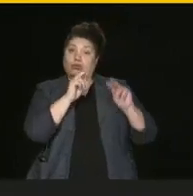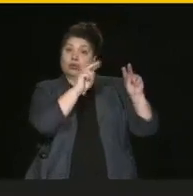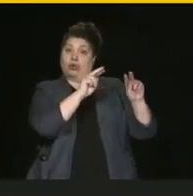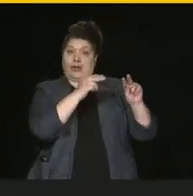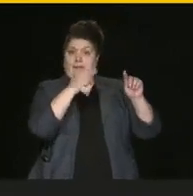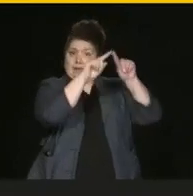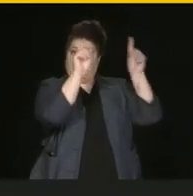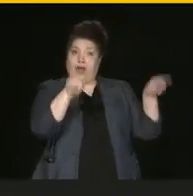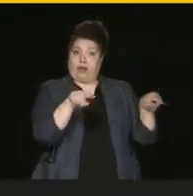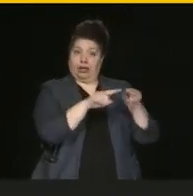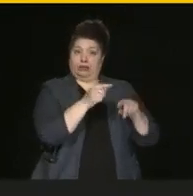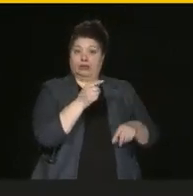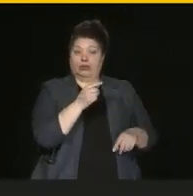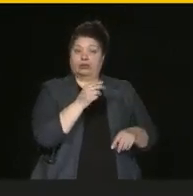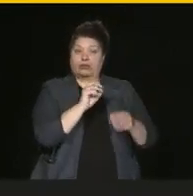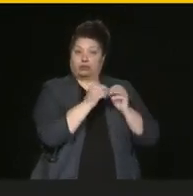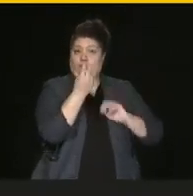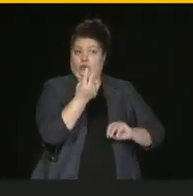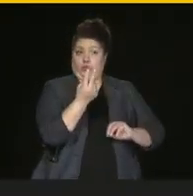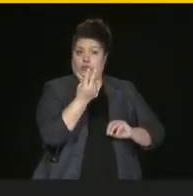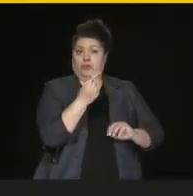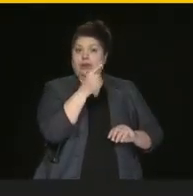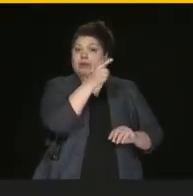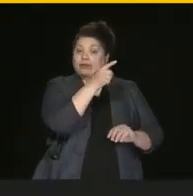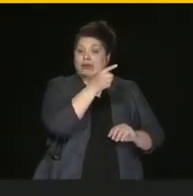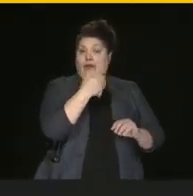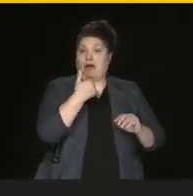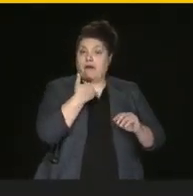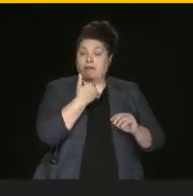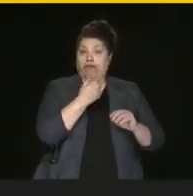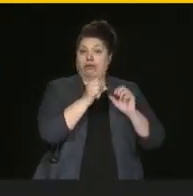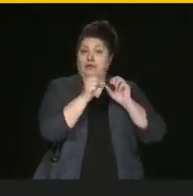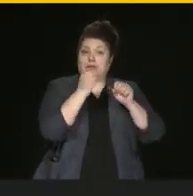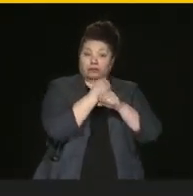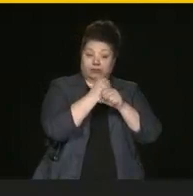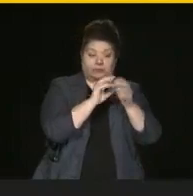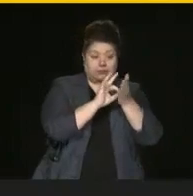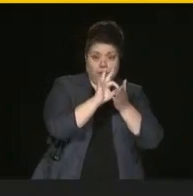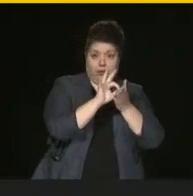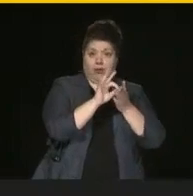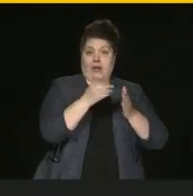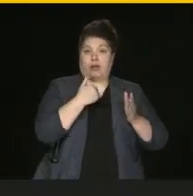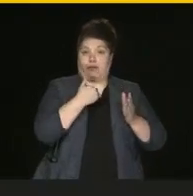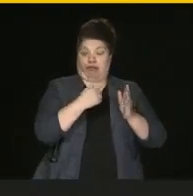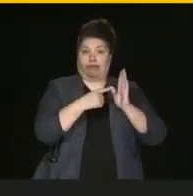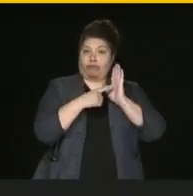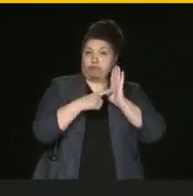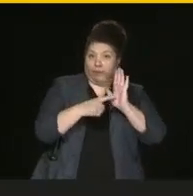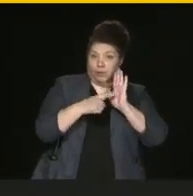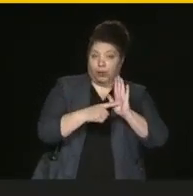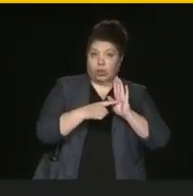SLIDE TWO. WE ARE USING DATA AND MODELS TO DIED OUR DECISIONS.